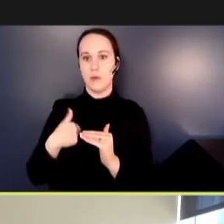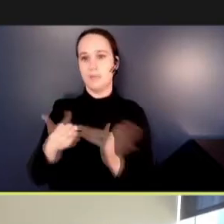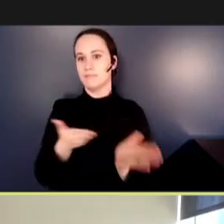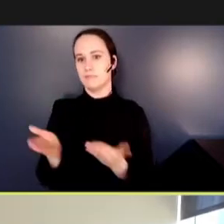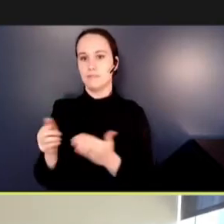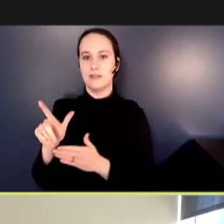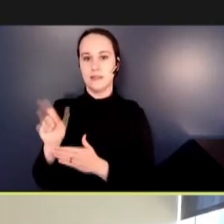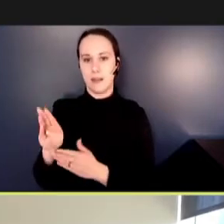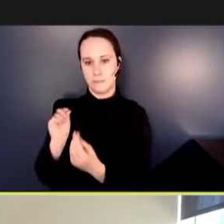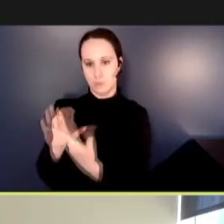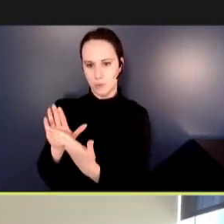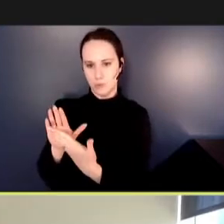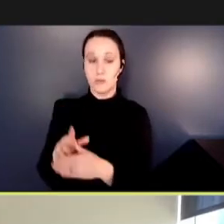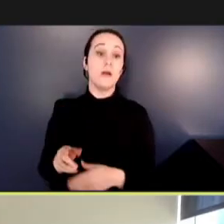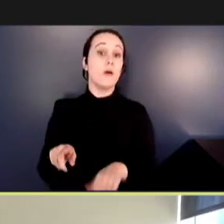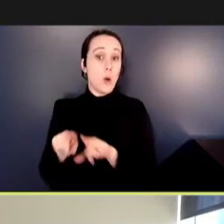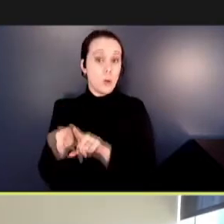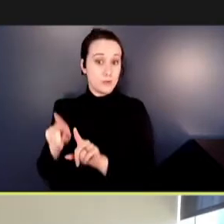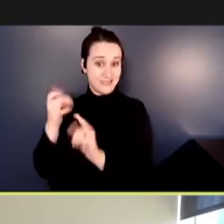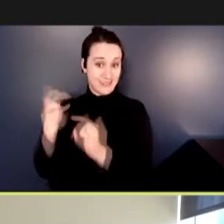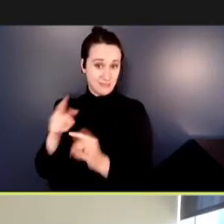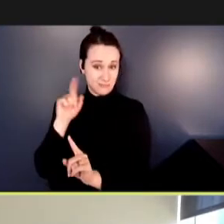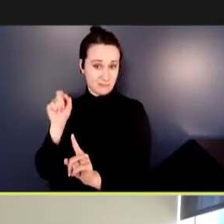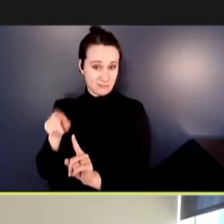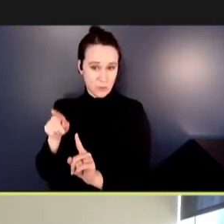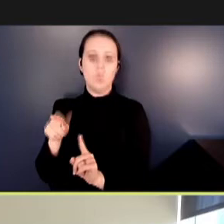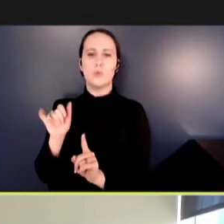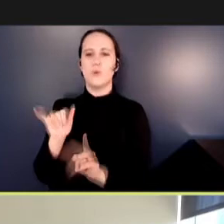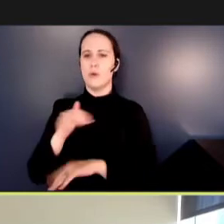It was also at this point where we realized that the platform could be used for